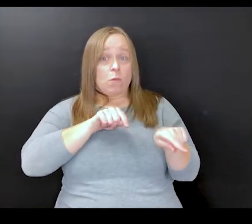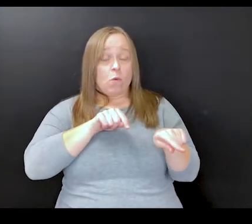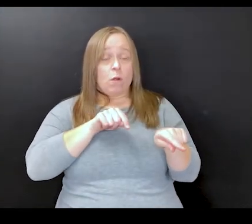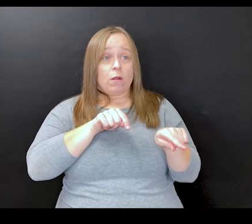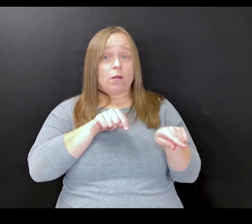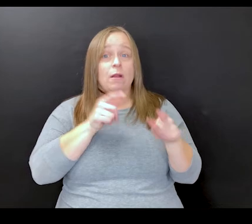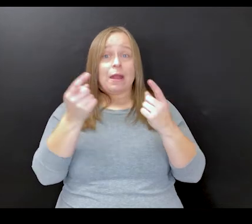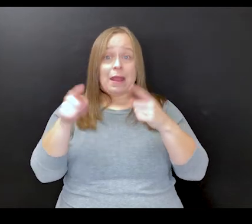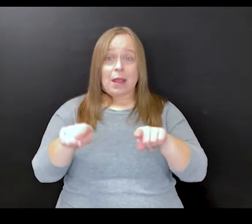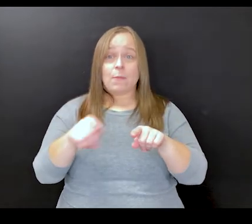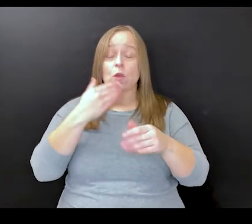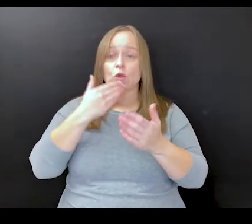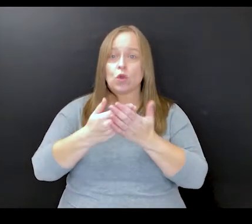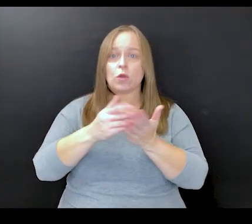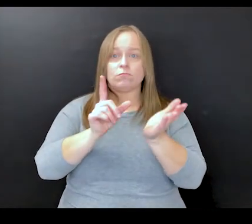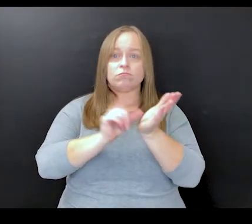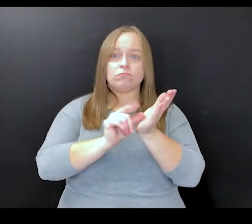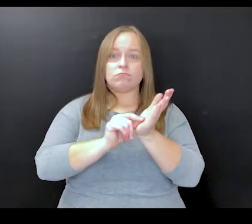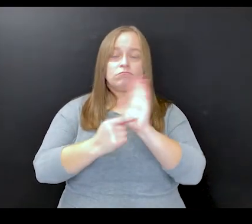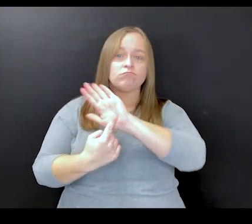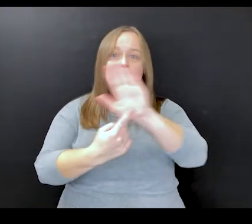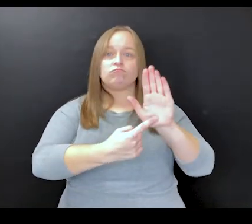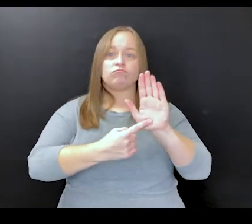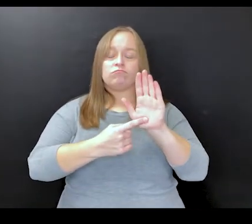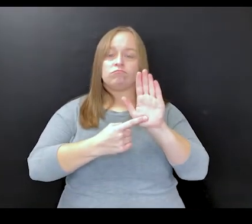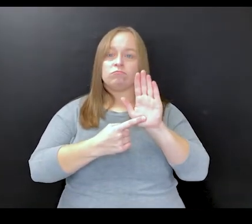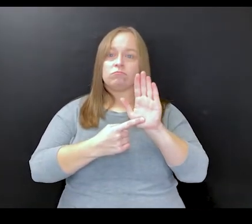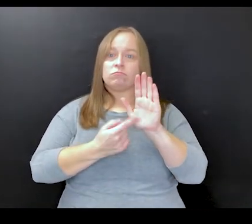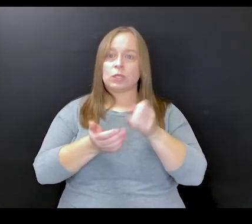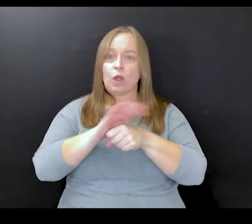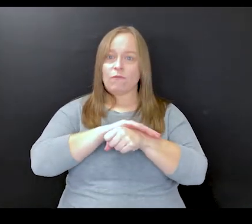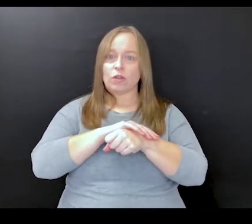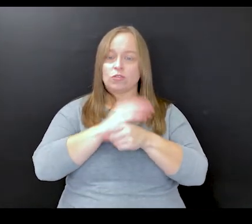we were able to get good press coverage on this, but more importantly,